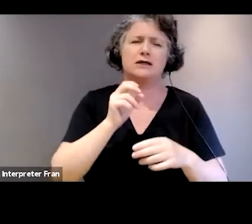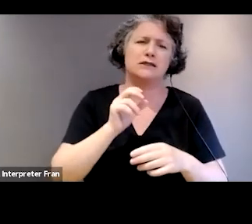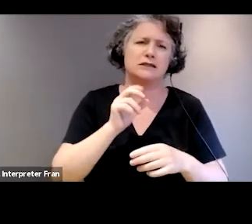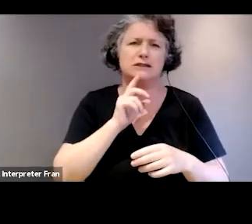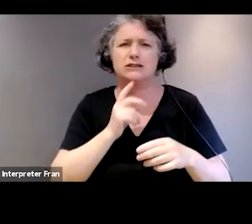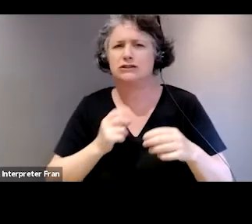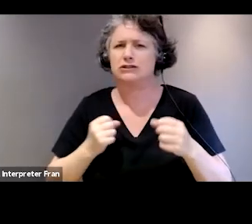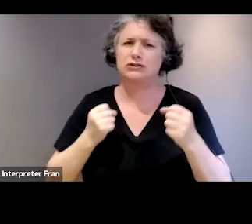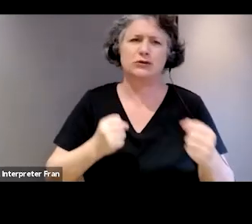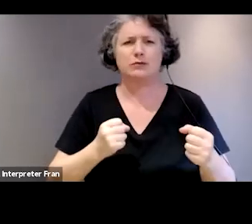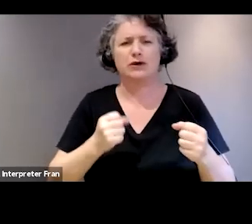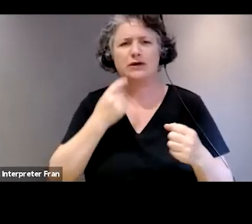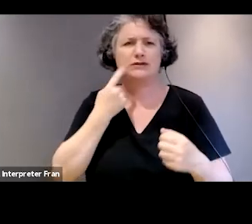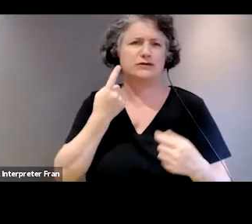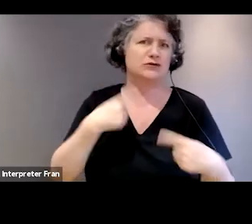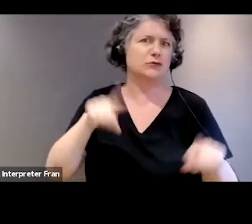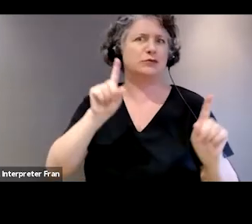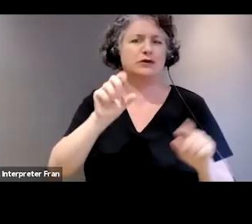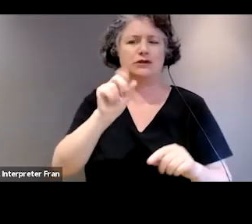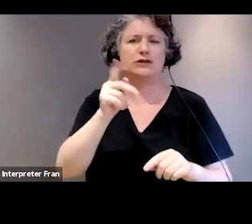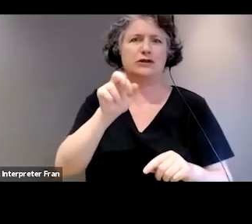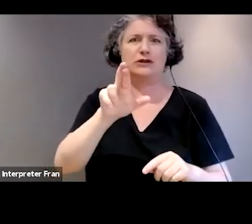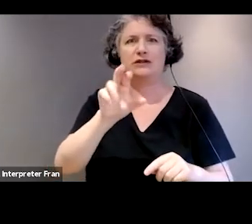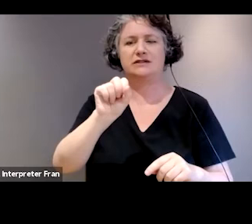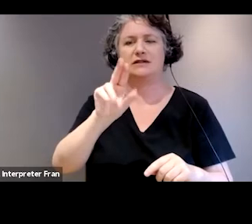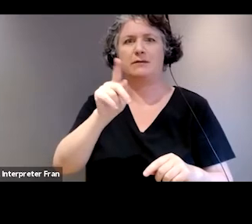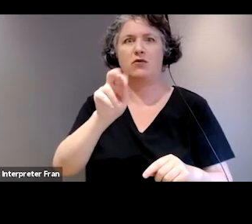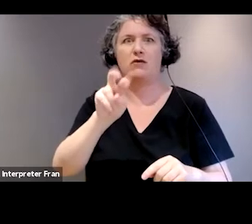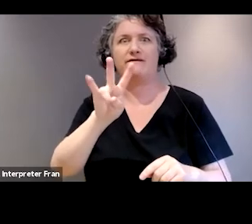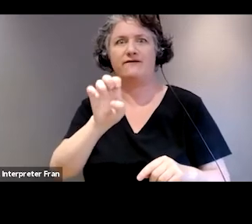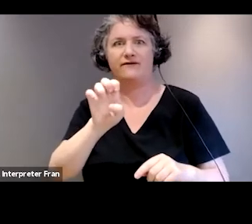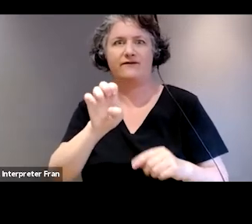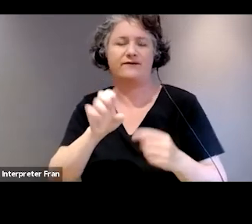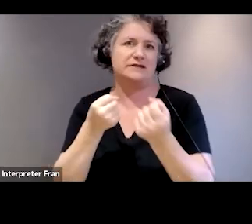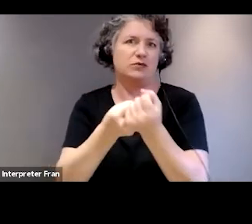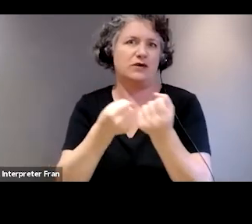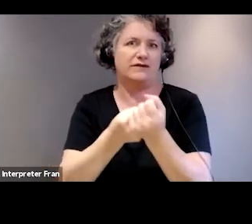vaccination processes should look. We also worked on a number of disability specific clinics, there were two clinics done at the Metro convention center that we